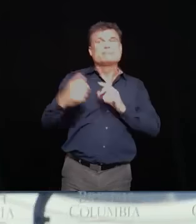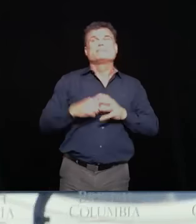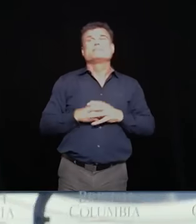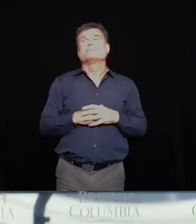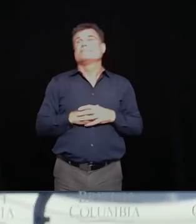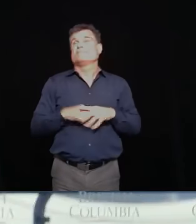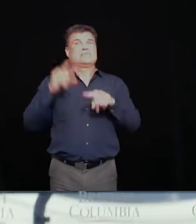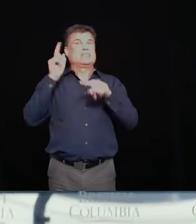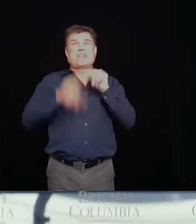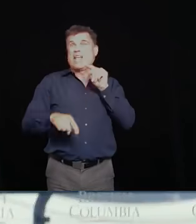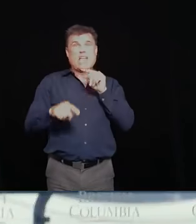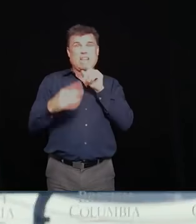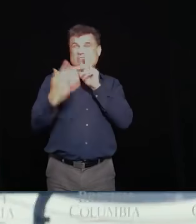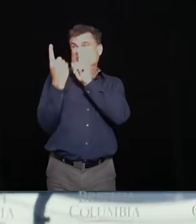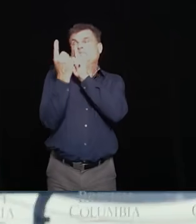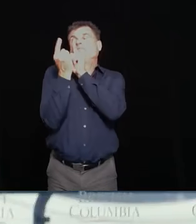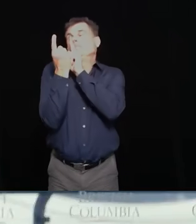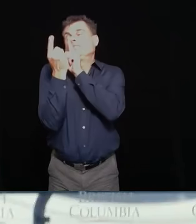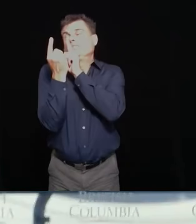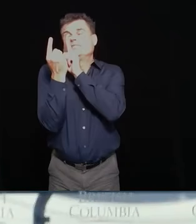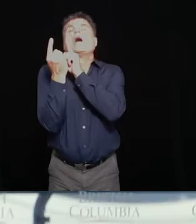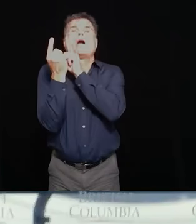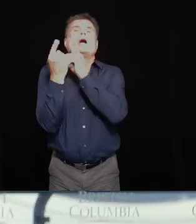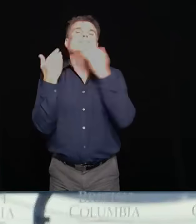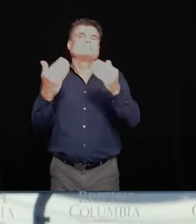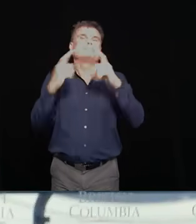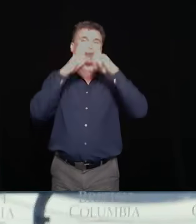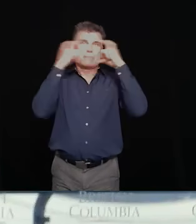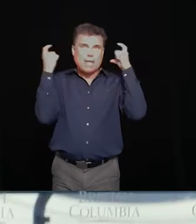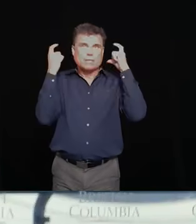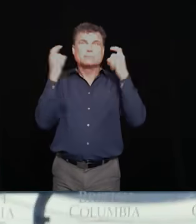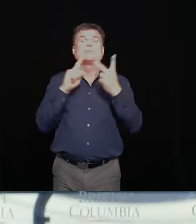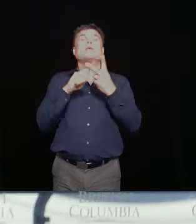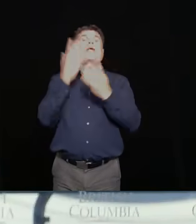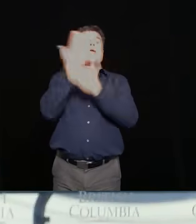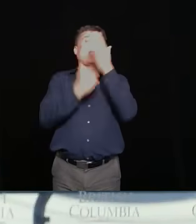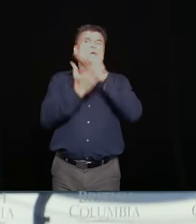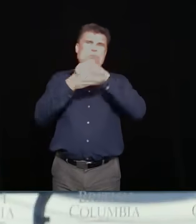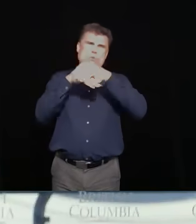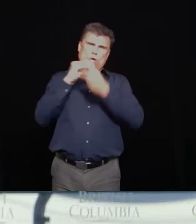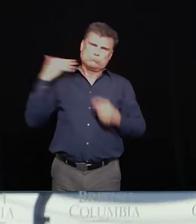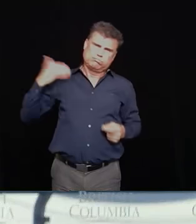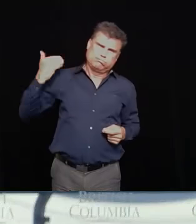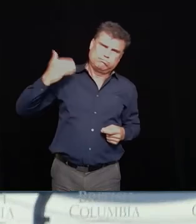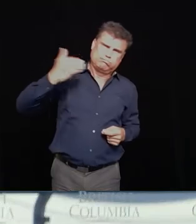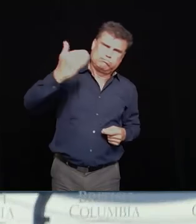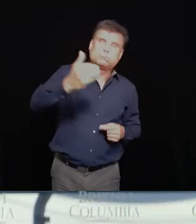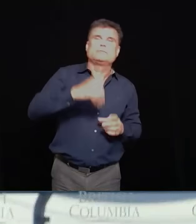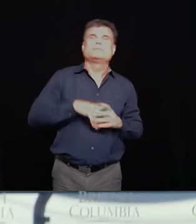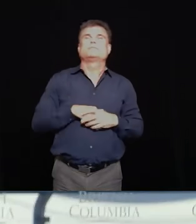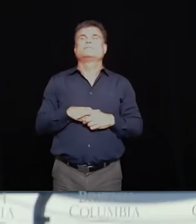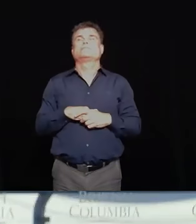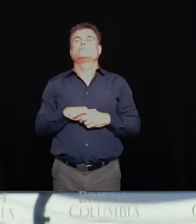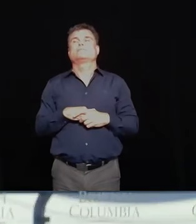not just for months to come but within the year to come. And indeed perhaps in the years to come.